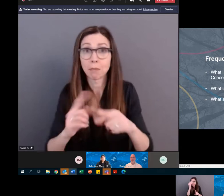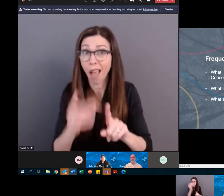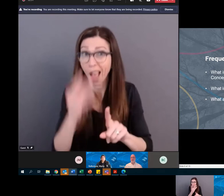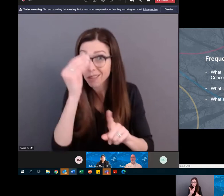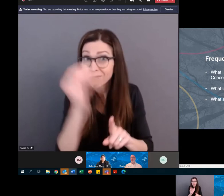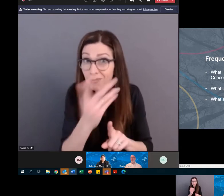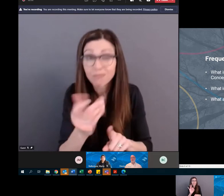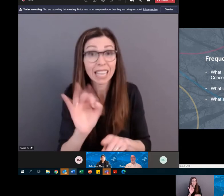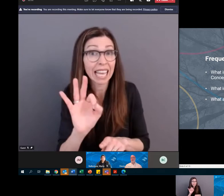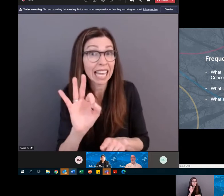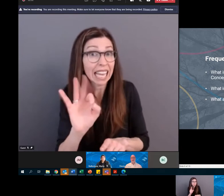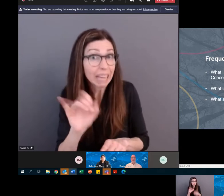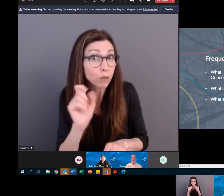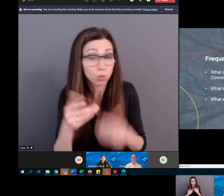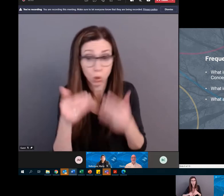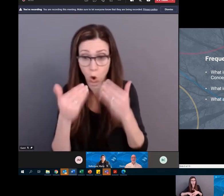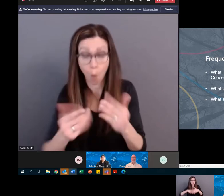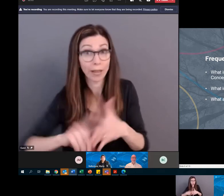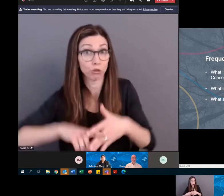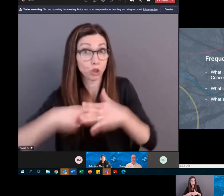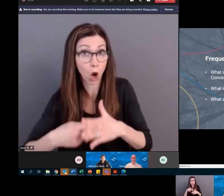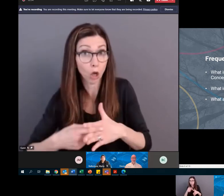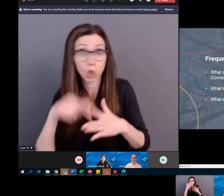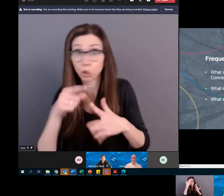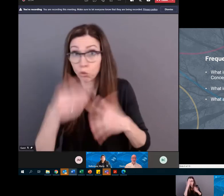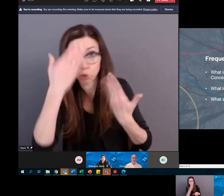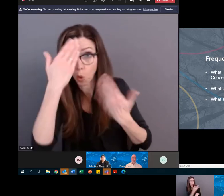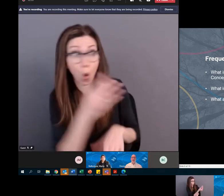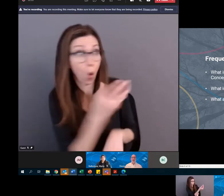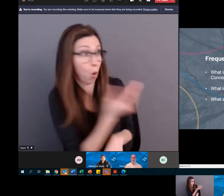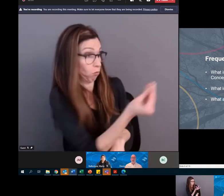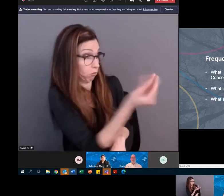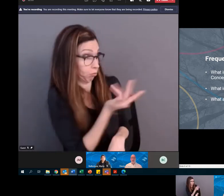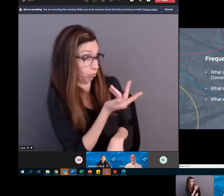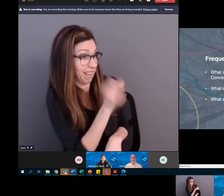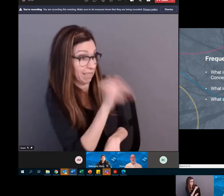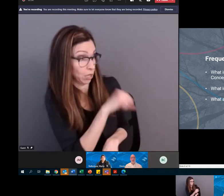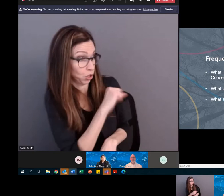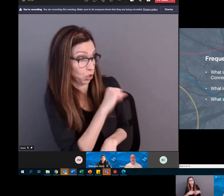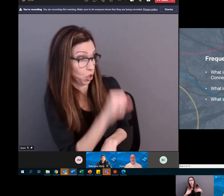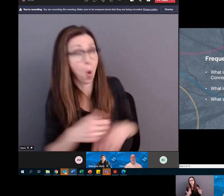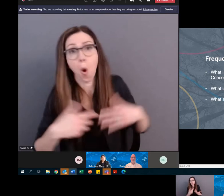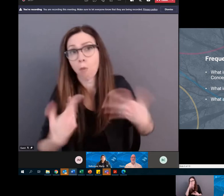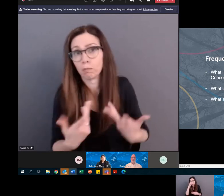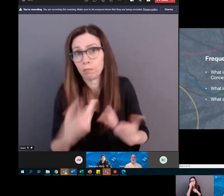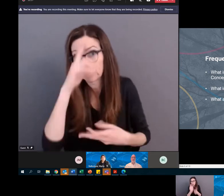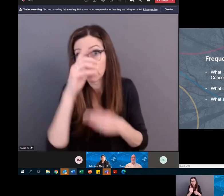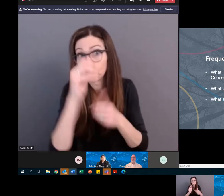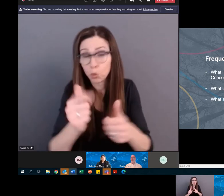take the risk of not receiving the funding for the activity you undertake.